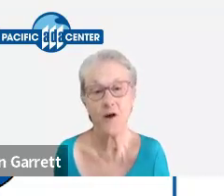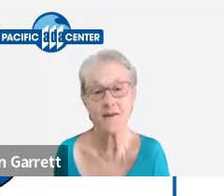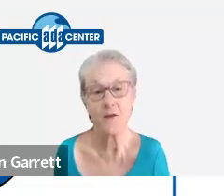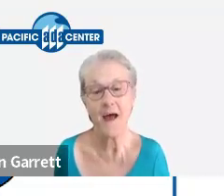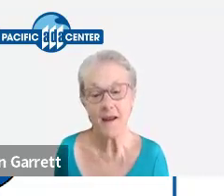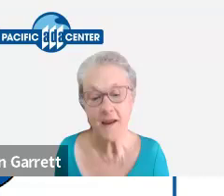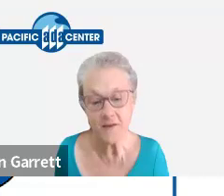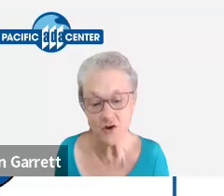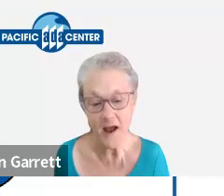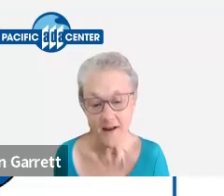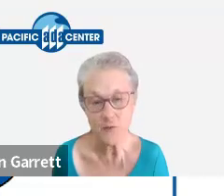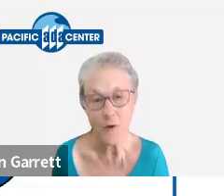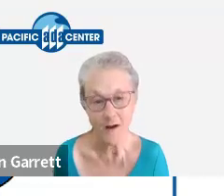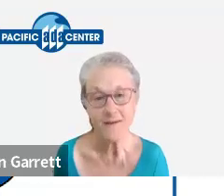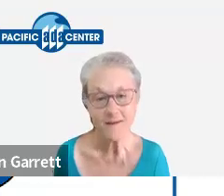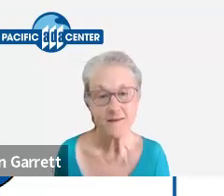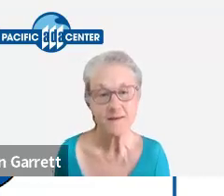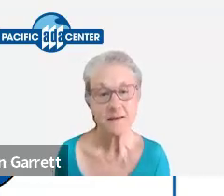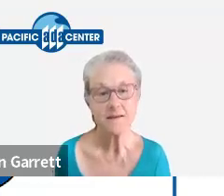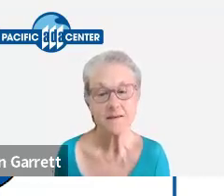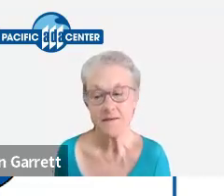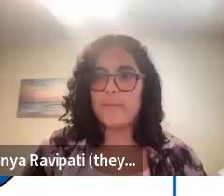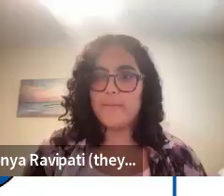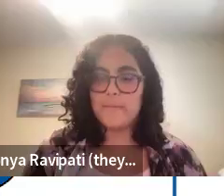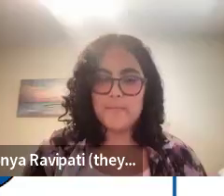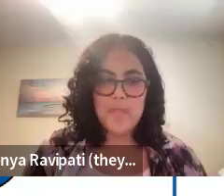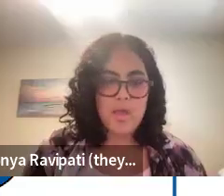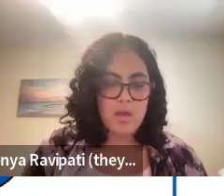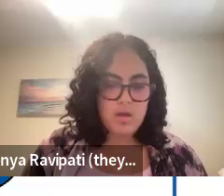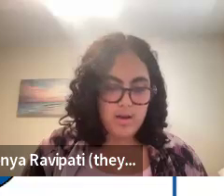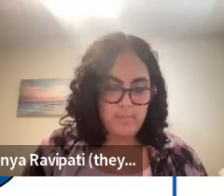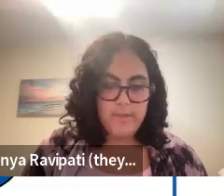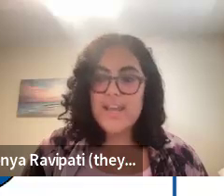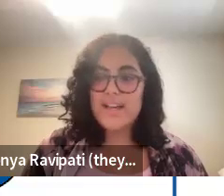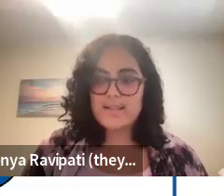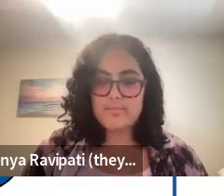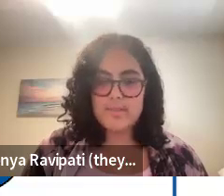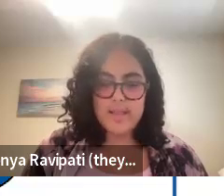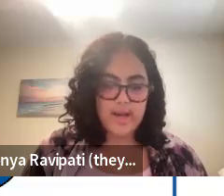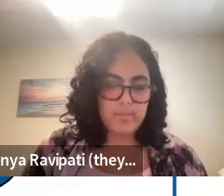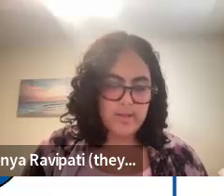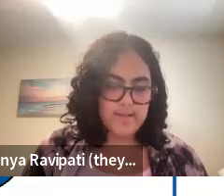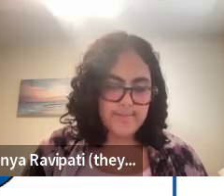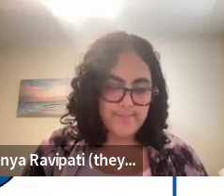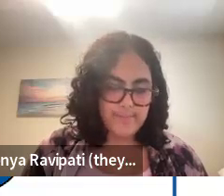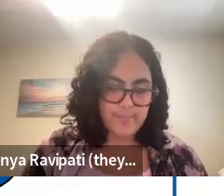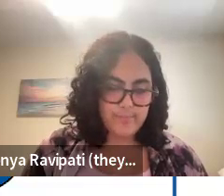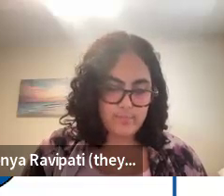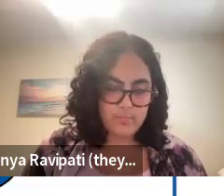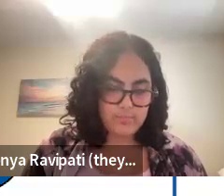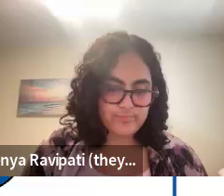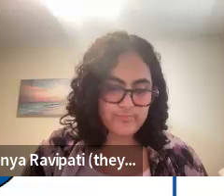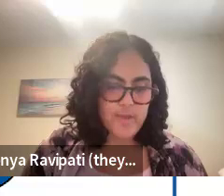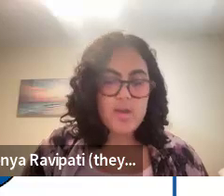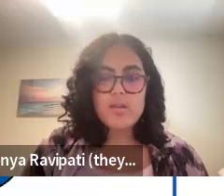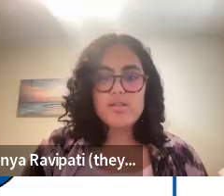thoughts on that in the chat, as well. SONYA RAVIPATI: Yeah, next slide, please.